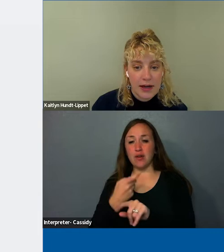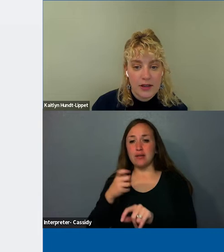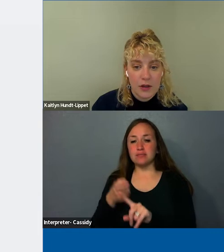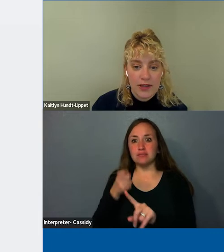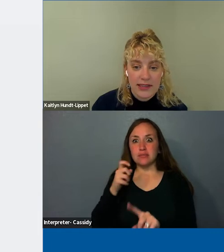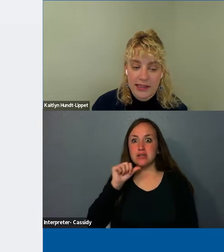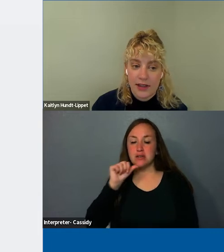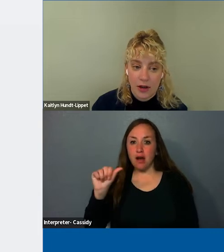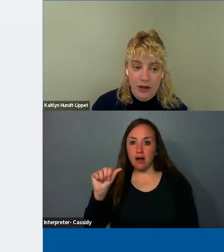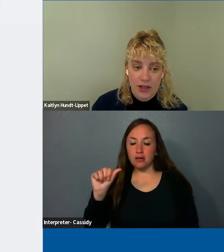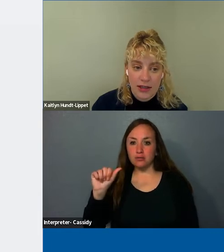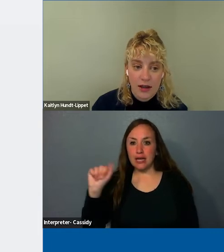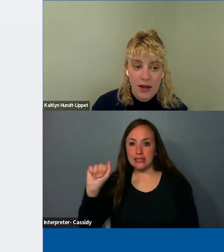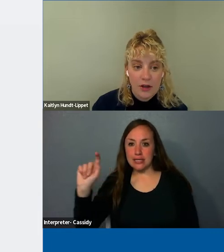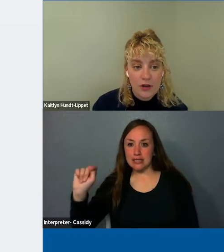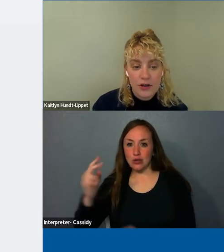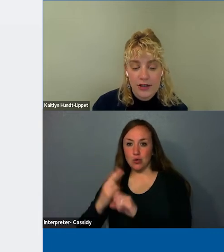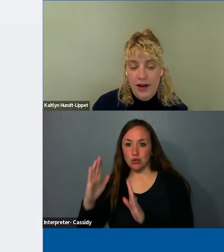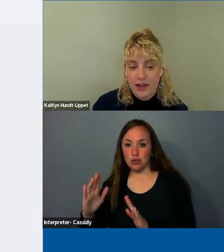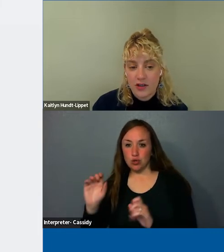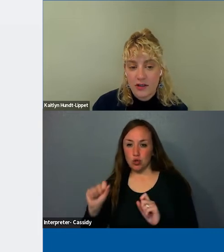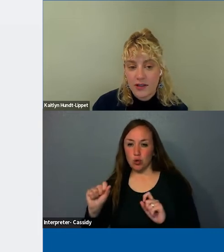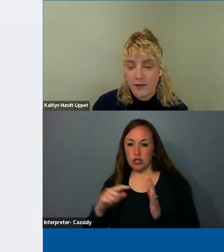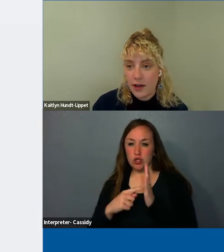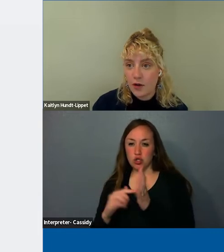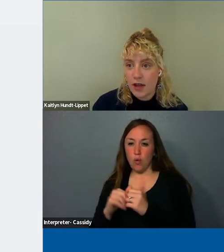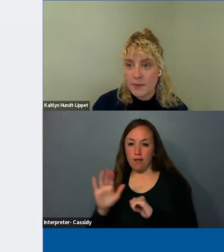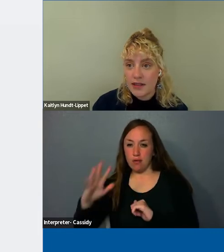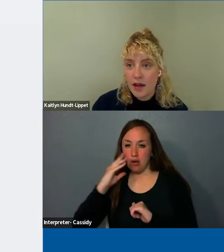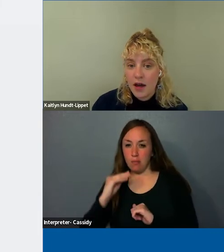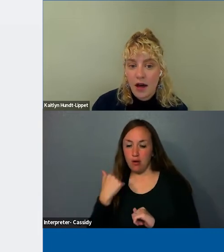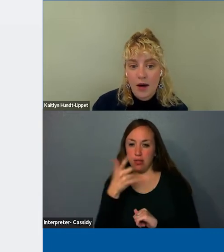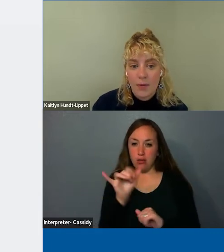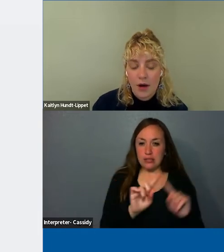compared to assistive technology user interactions using video clips.